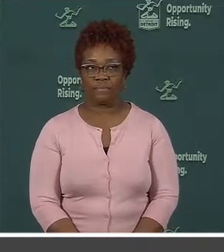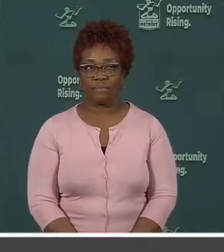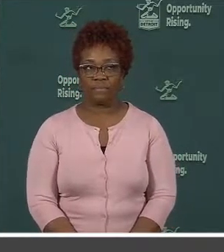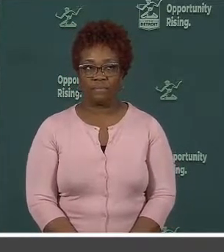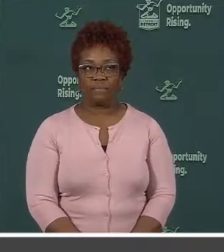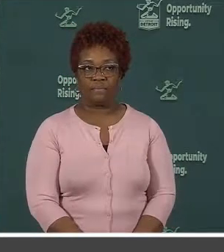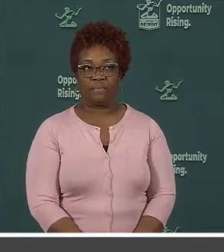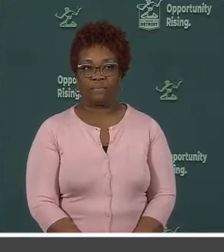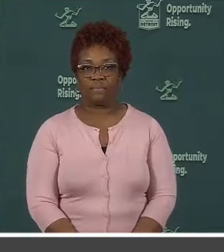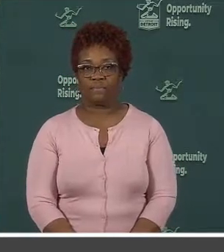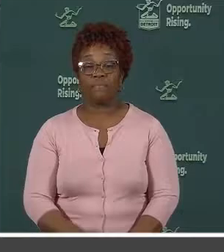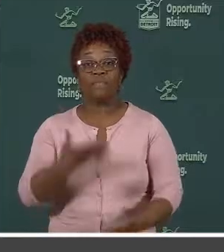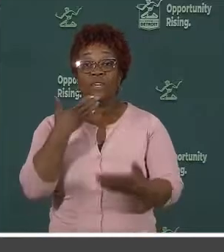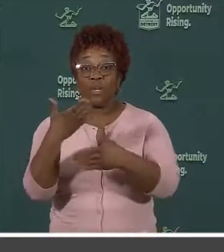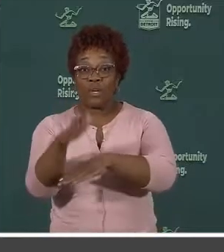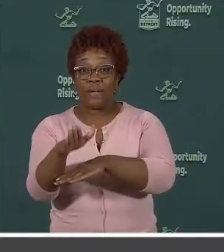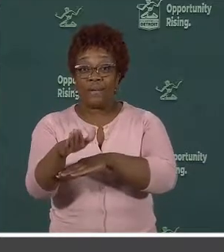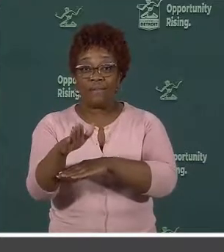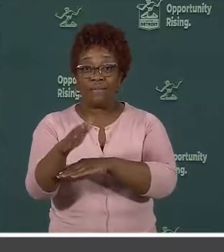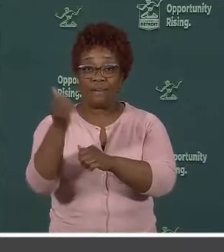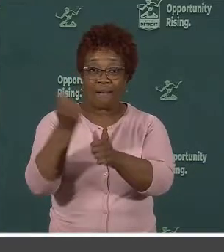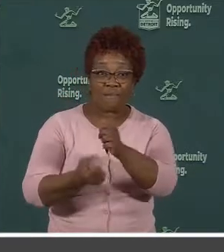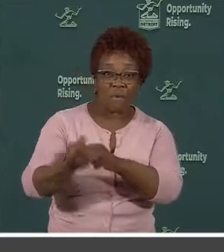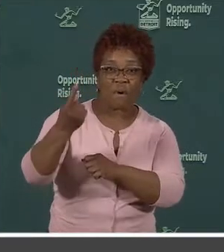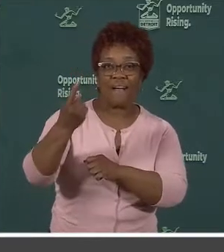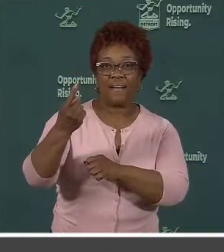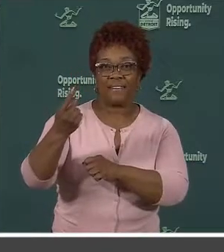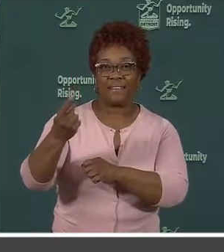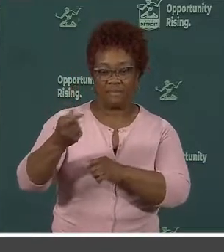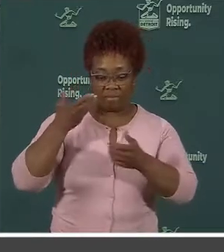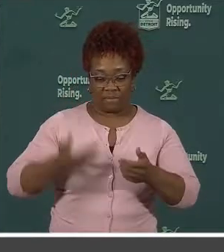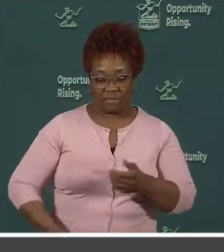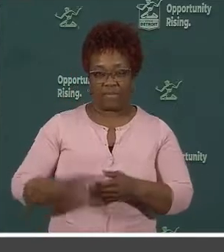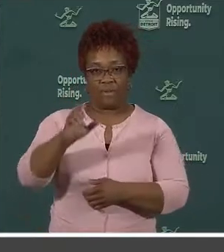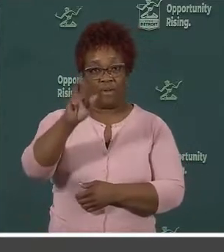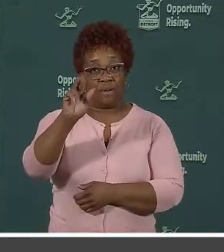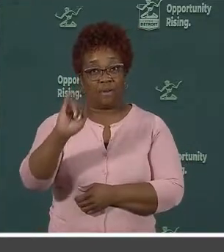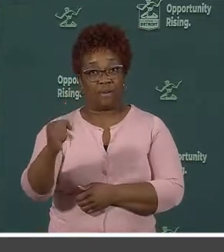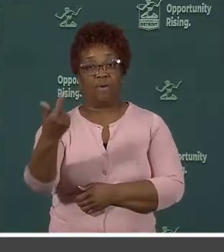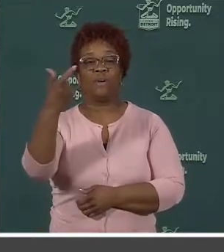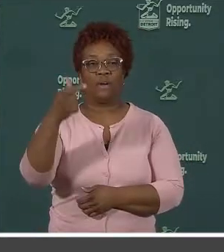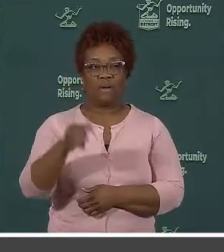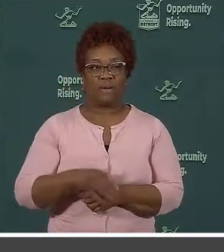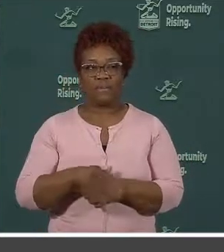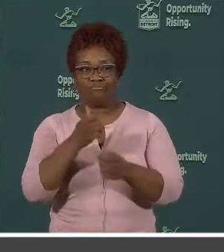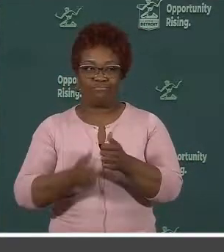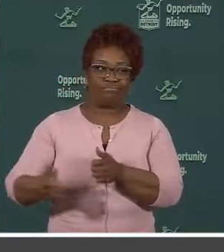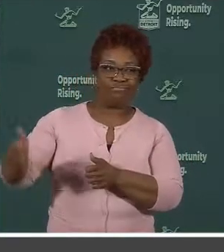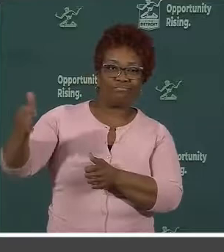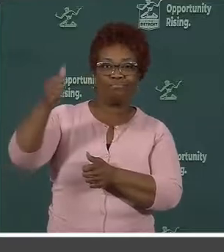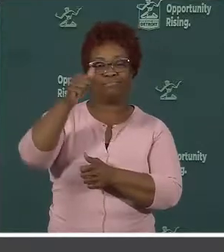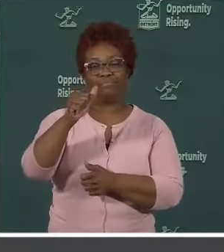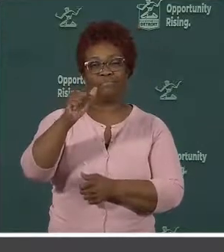GOOD EVENING EVERYONE I'M CRAIG GLIDDEN EXECUTIVE VICE PRESIDENT OF GLOBAL PUBLIC POLICY AND GENERAL COUNSEL OF